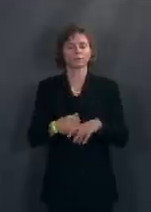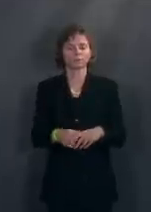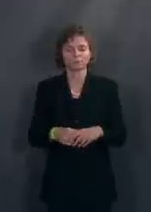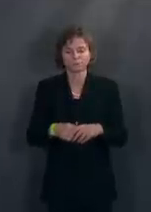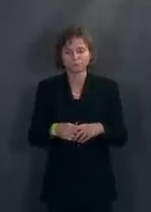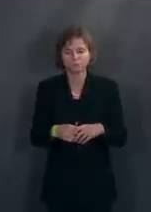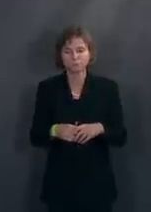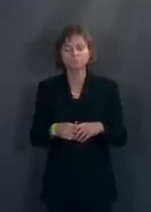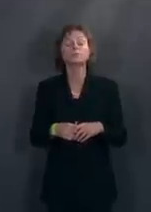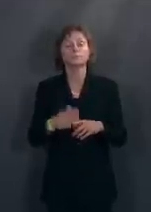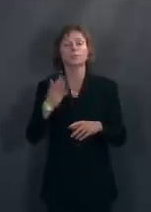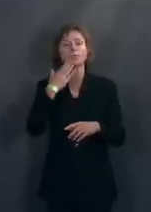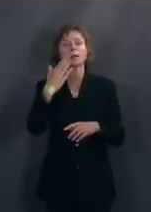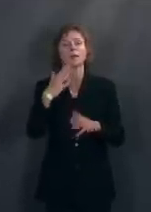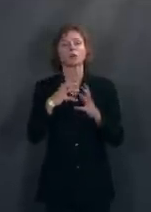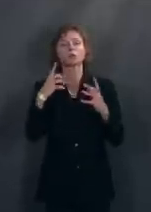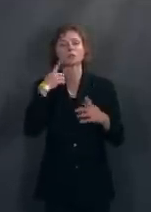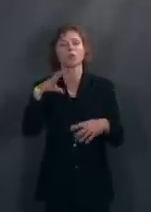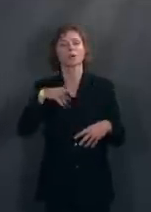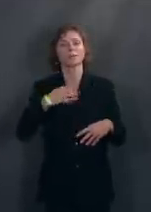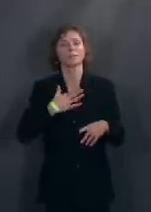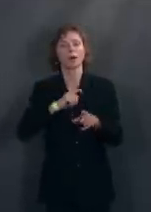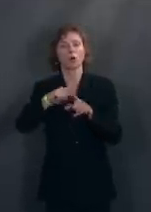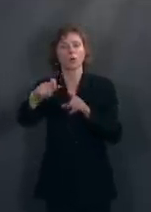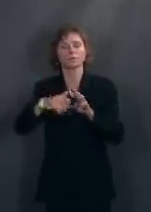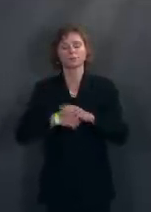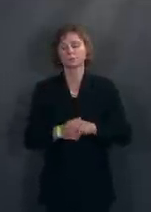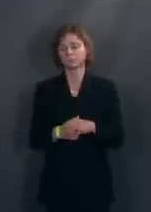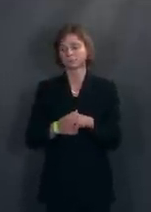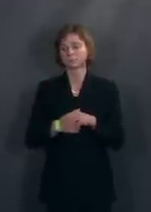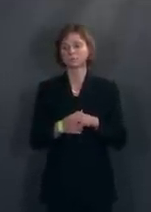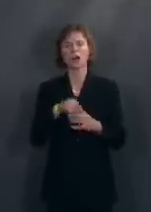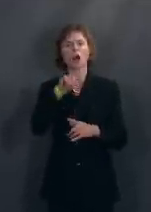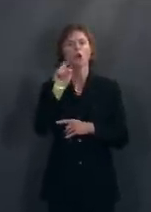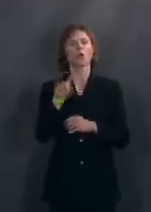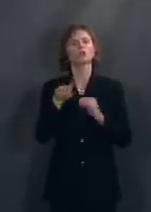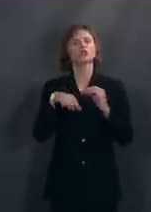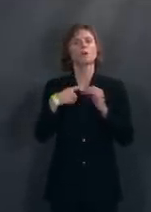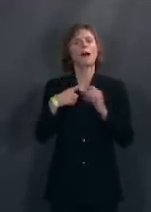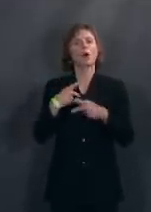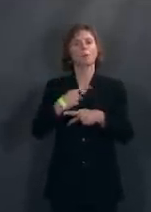The Press: Hi, thanks so much for taking my call. A question about production, the states report